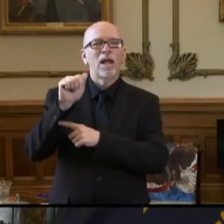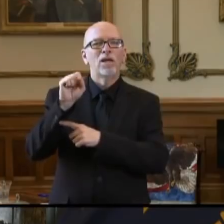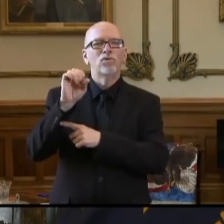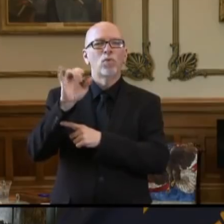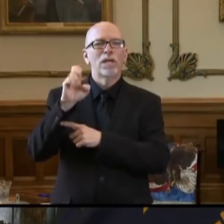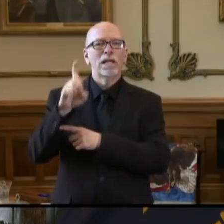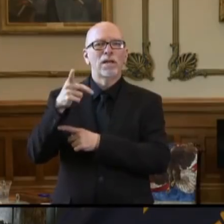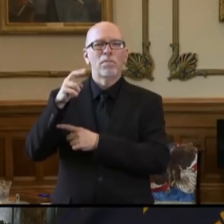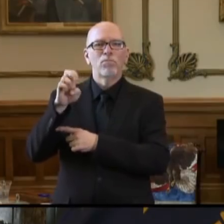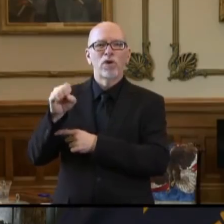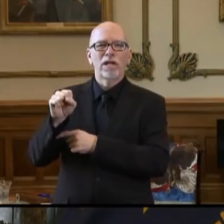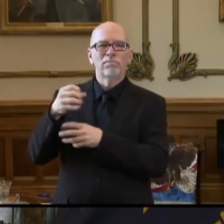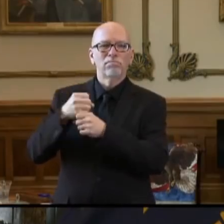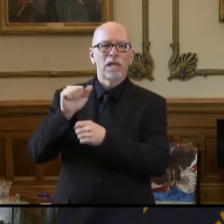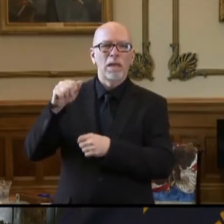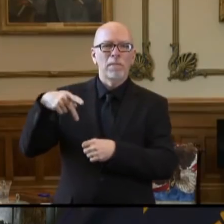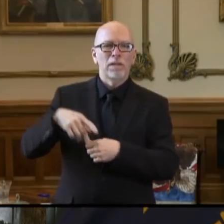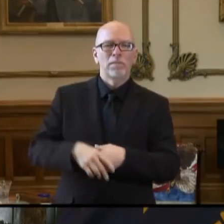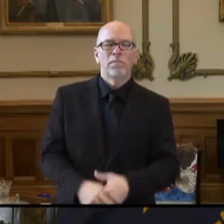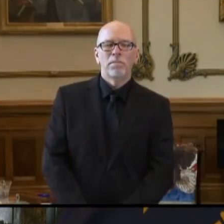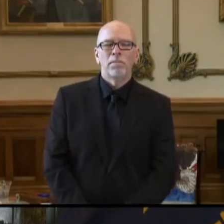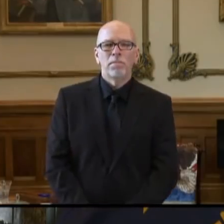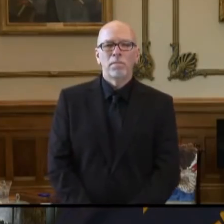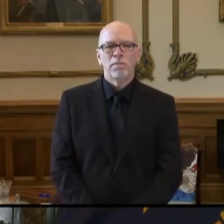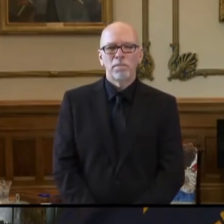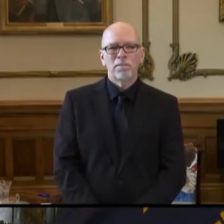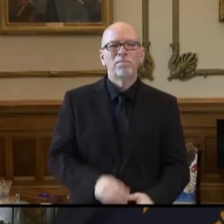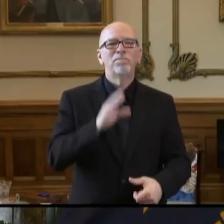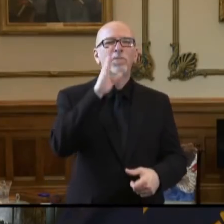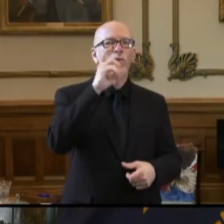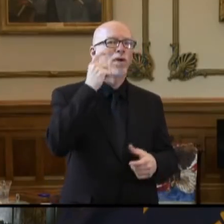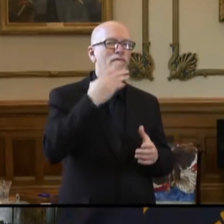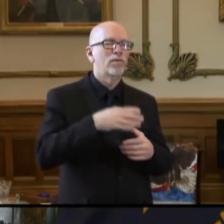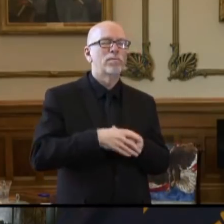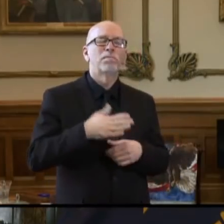CLARIFIES TOM DAVIS, THE